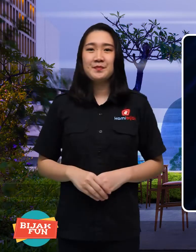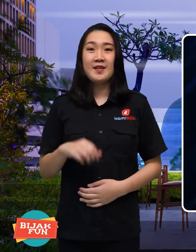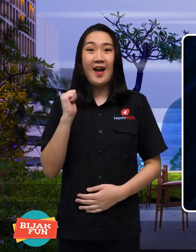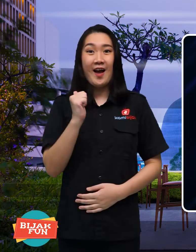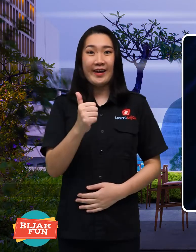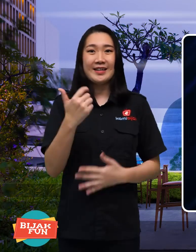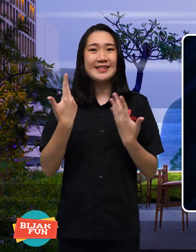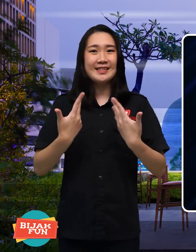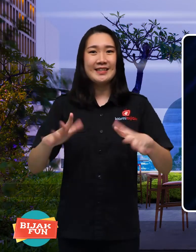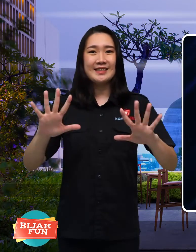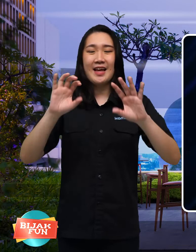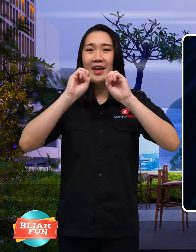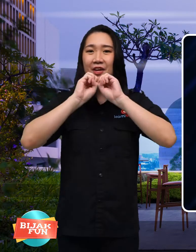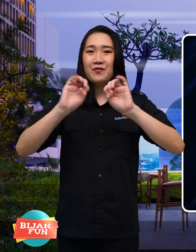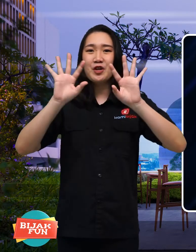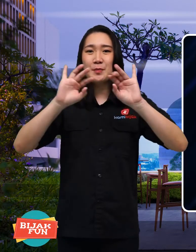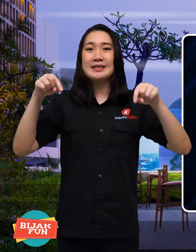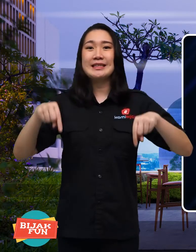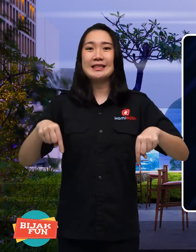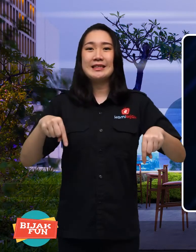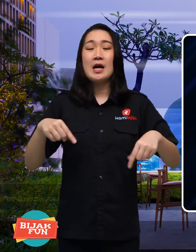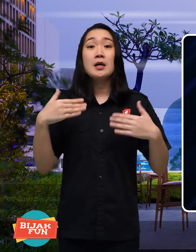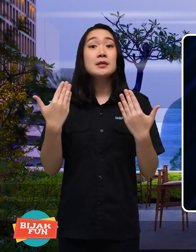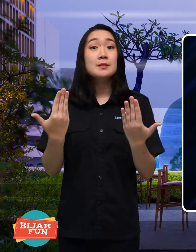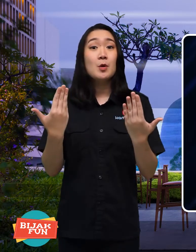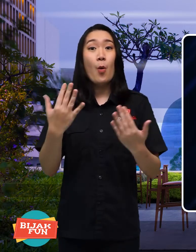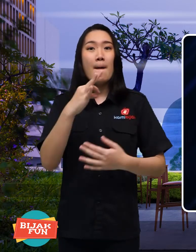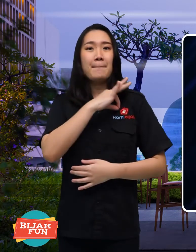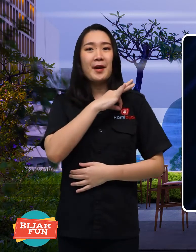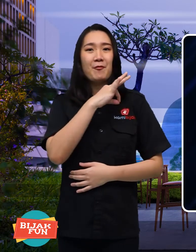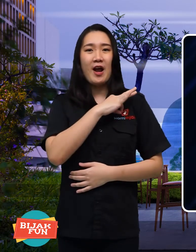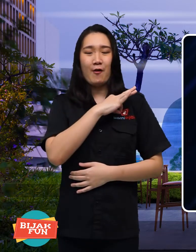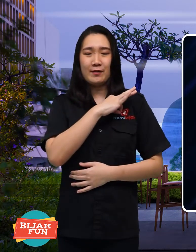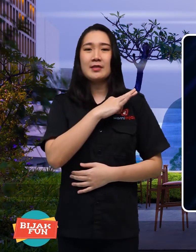Okay, that's all the information for today, I hope it's useful.